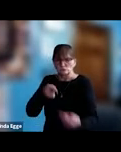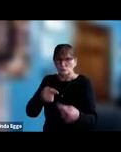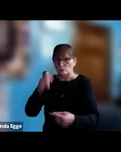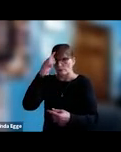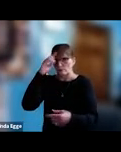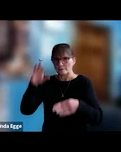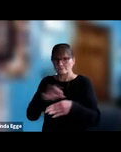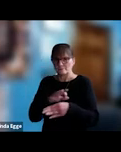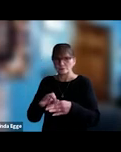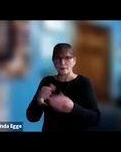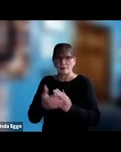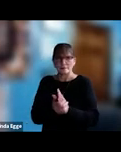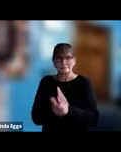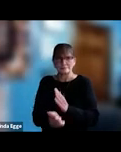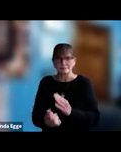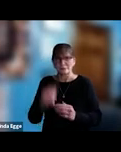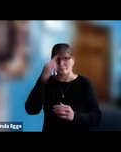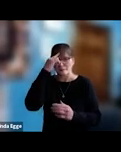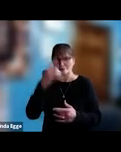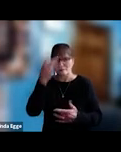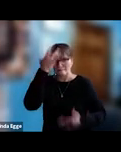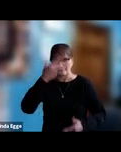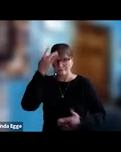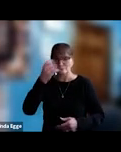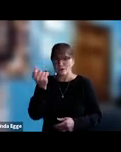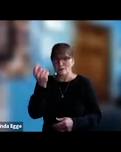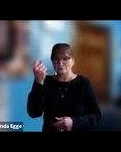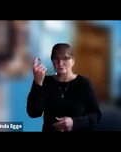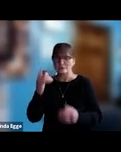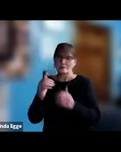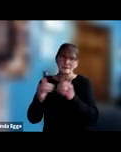The scope and effect of Paige's mental illness on her ability to understand is far beyond her substance use,